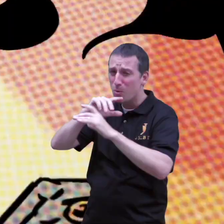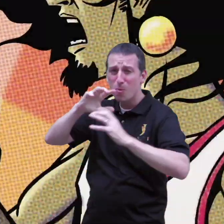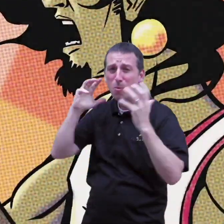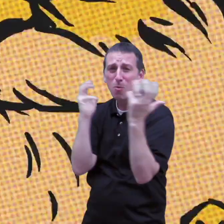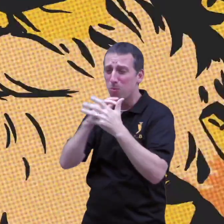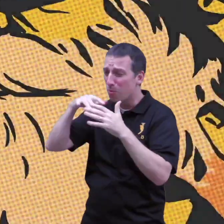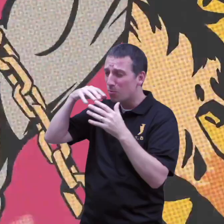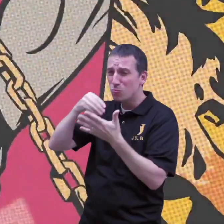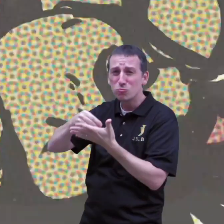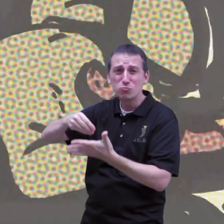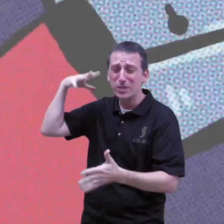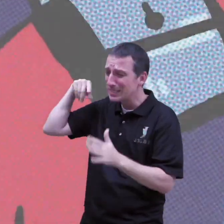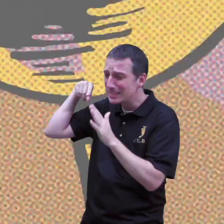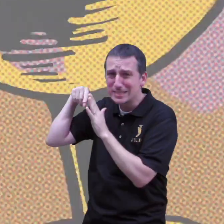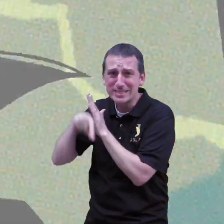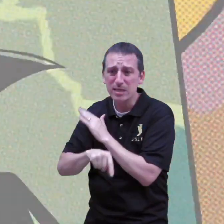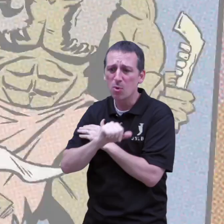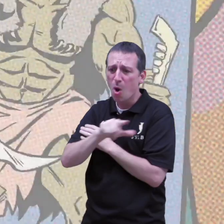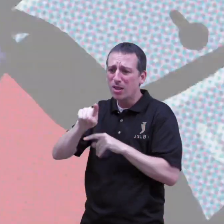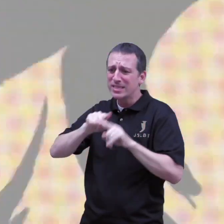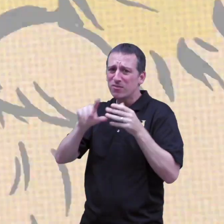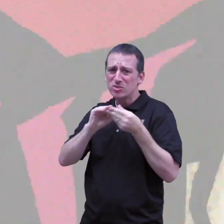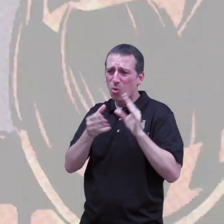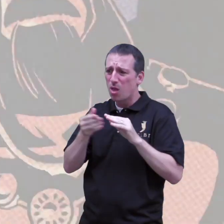these smaller plotlines keep overlapping,